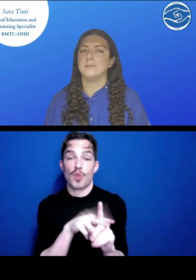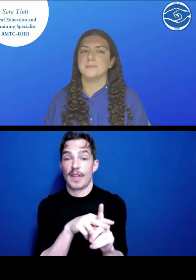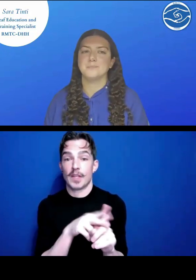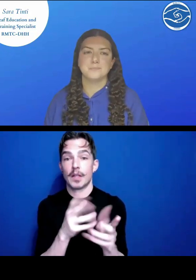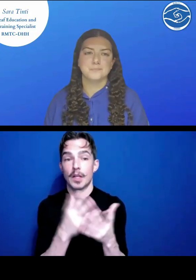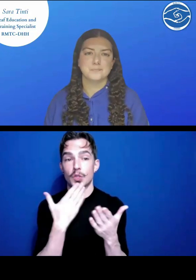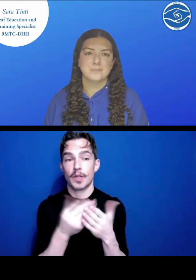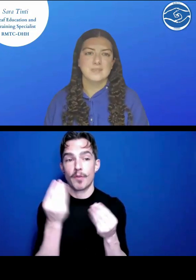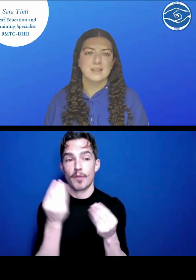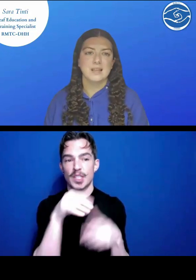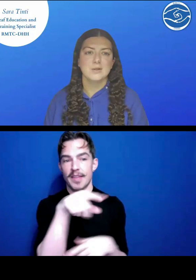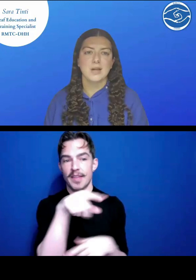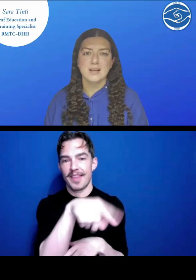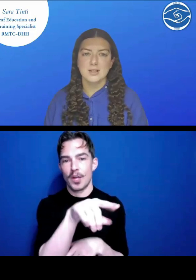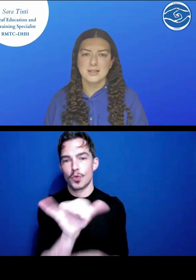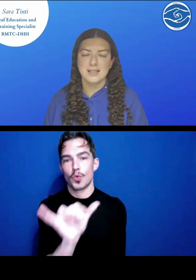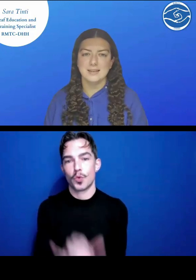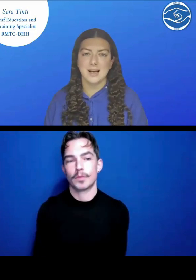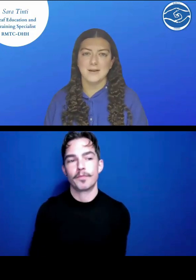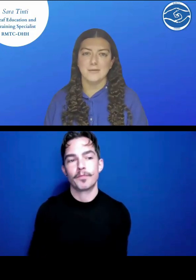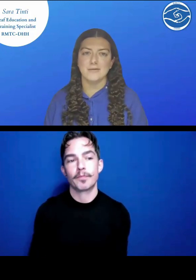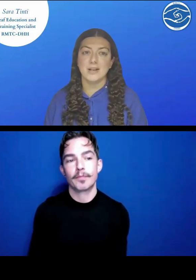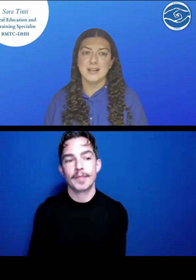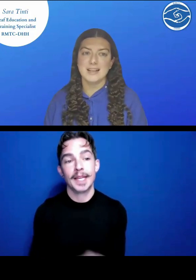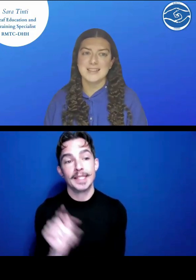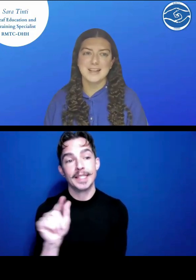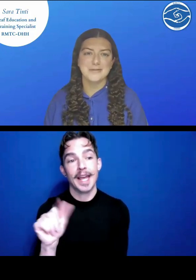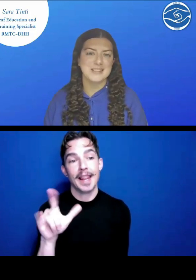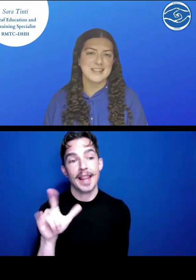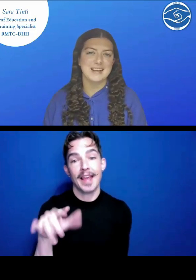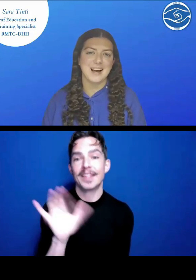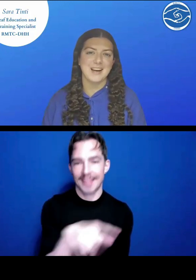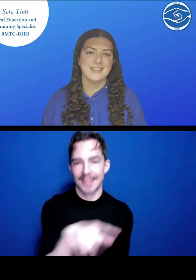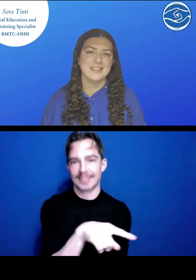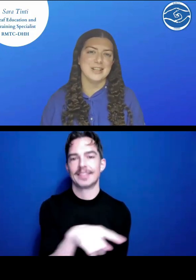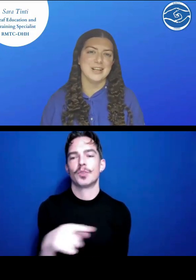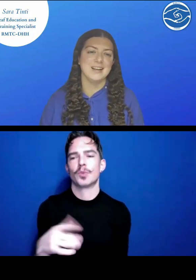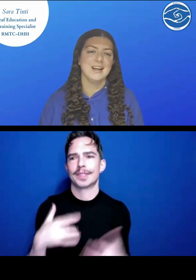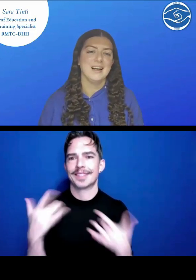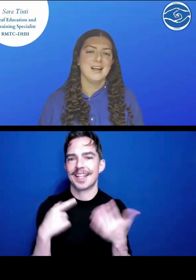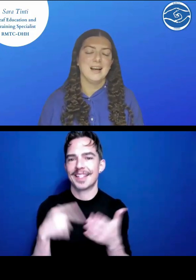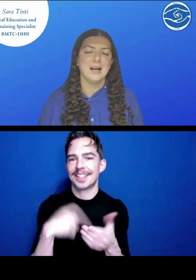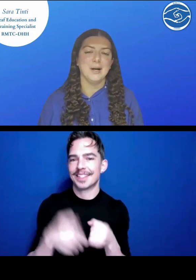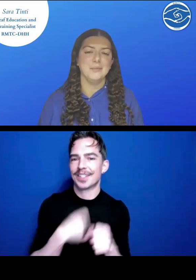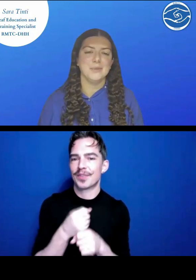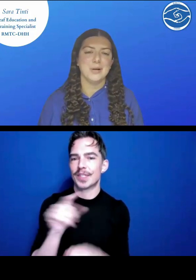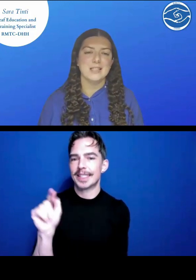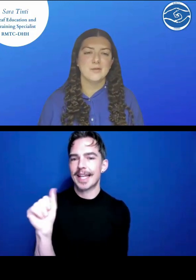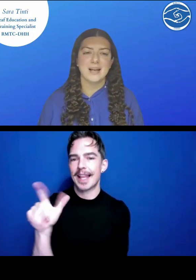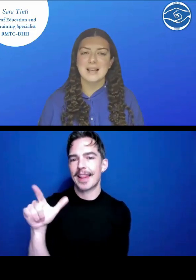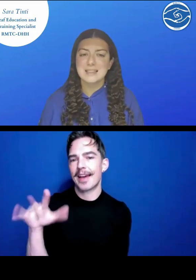them. So that is our TA-Live!. We're very excited for TA-Live! this year. You guys have been